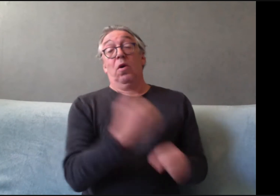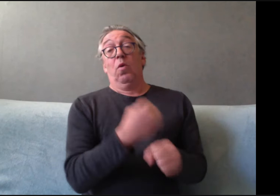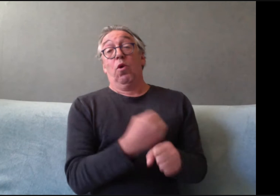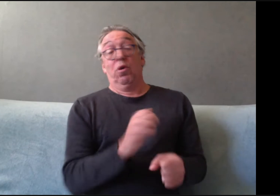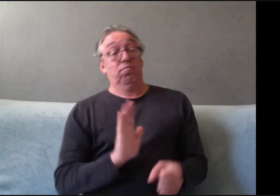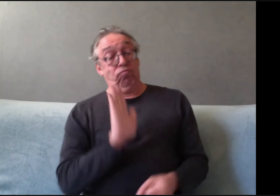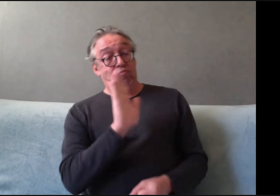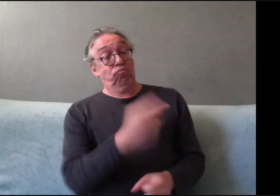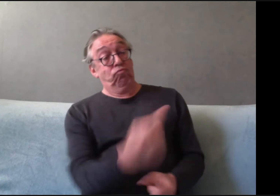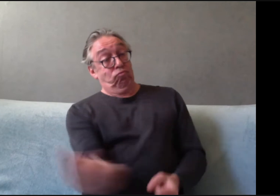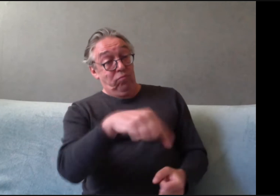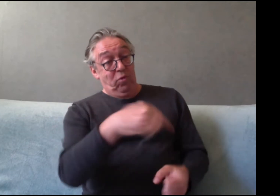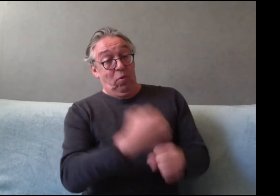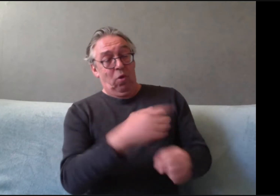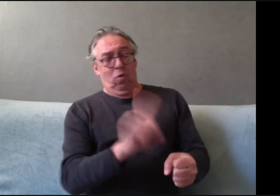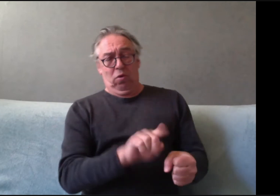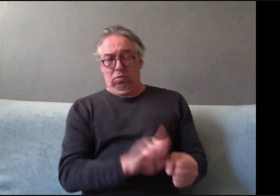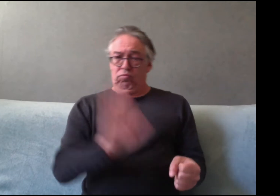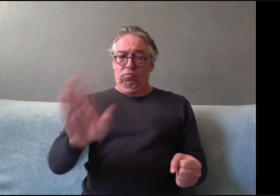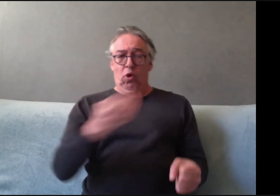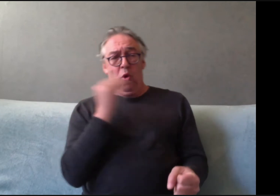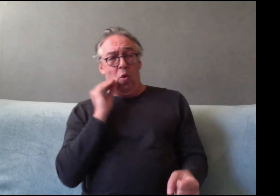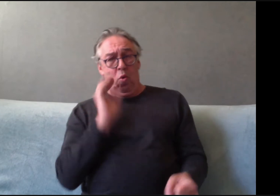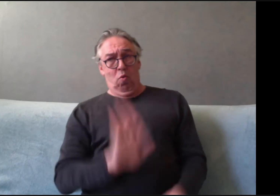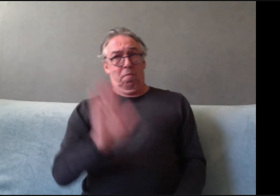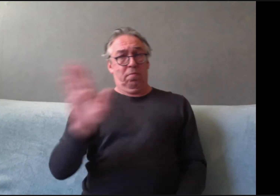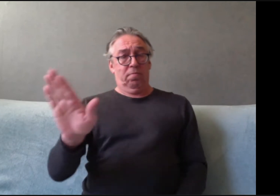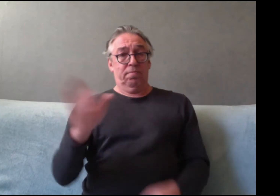As you know, in Greece, all together,